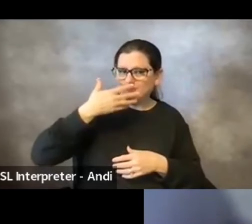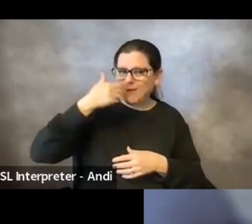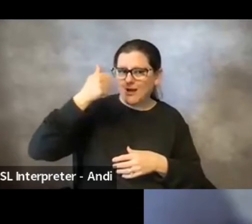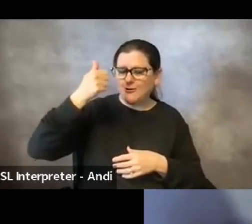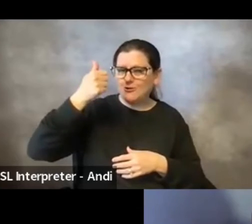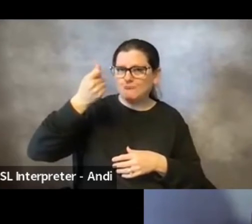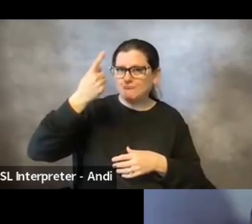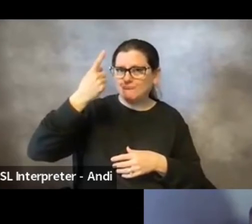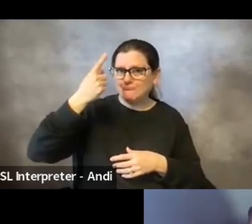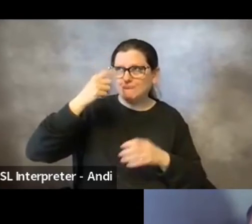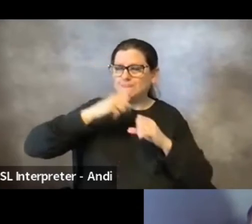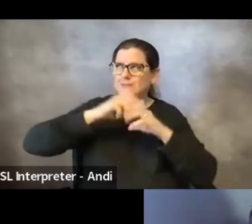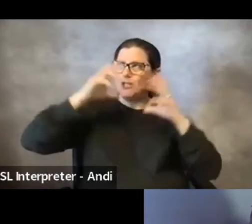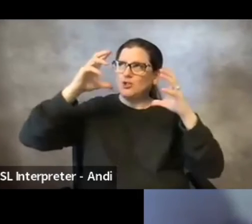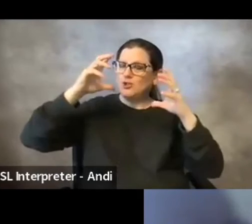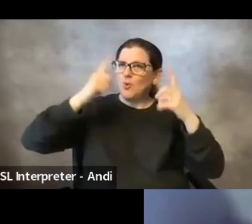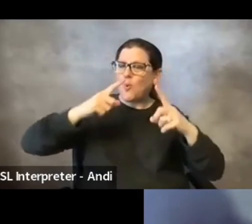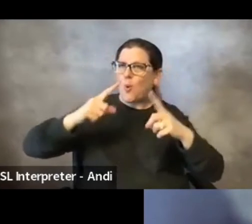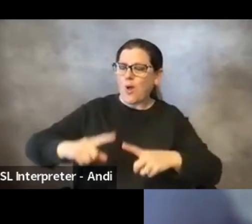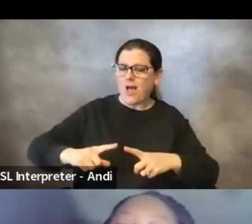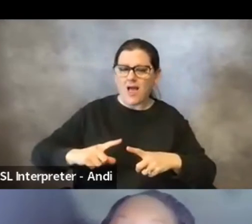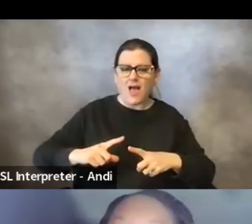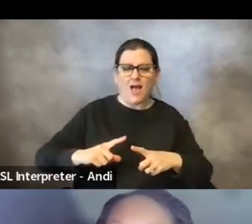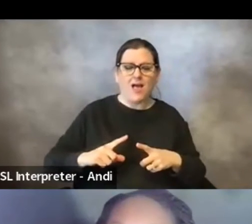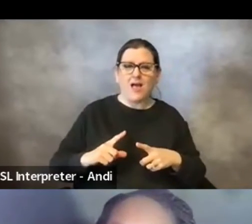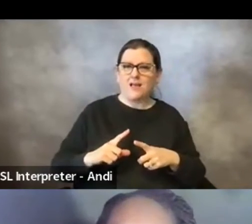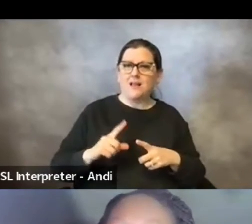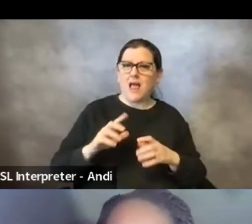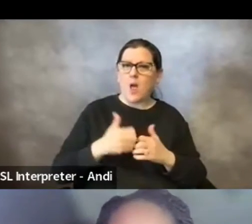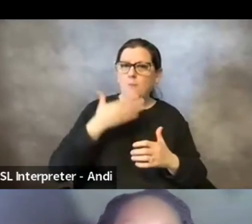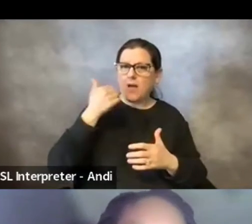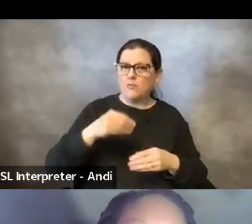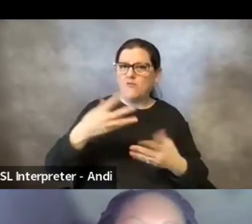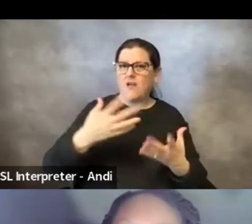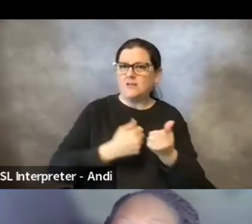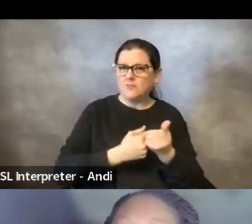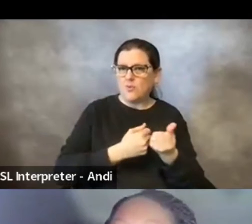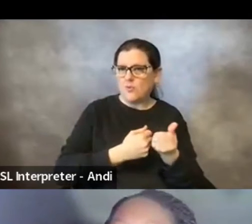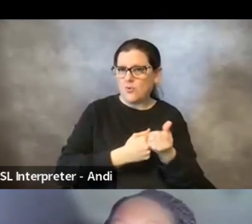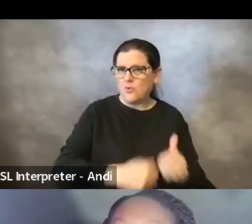on, where the where's the breakdown? How can we better support you, Maria Crowley: Jeff, thank you.